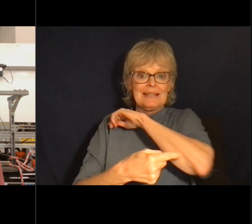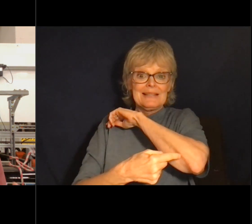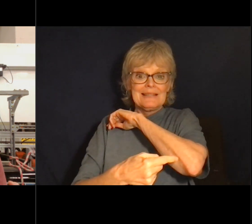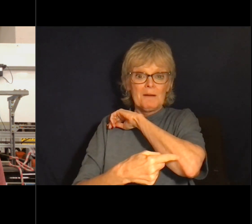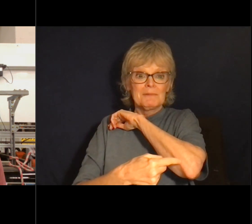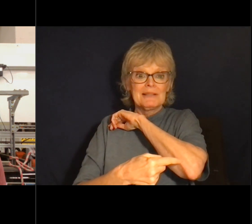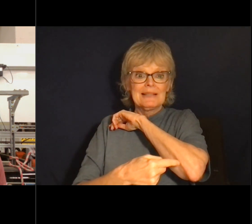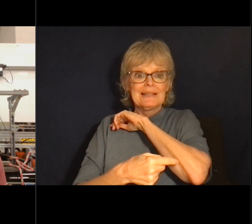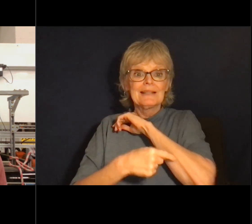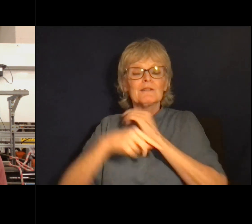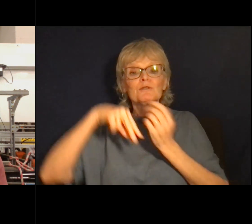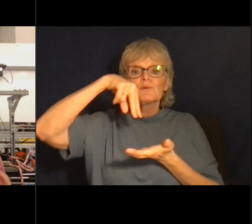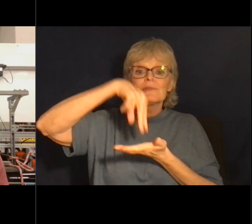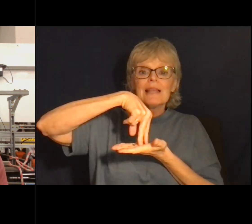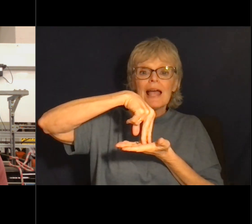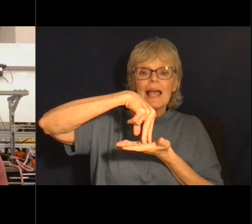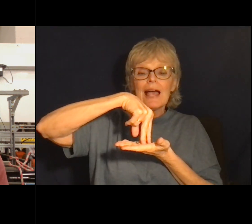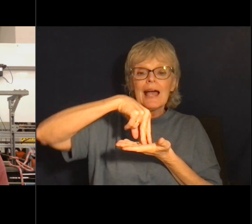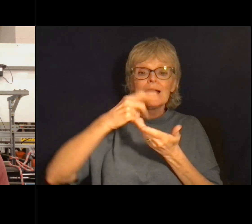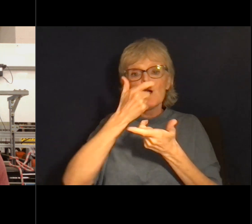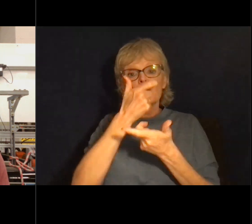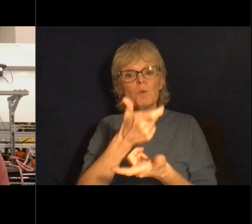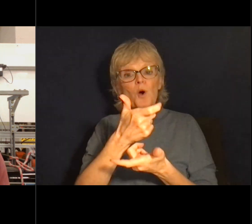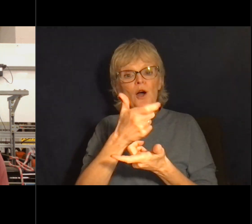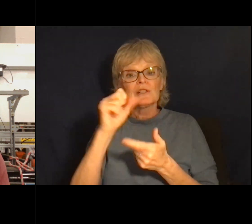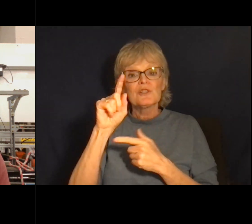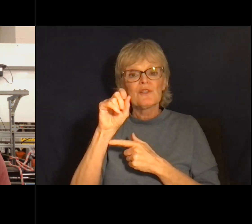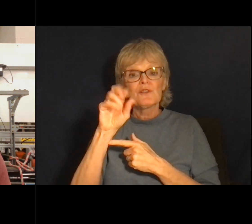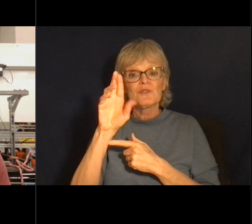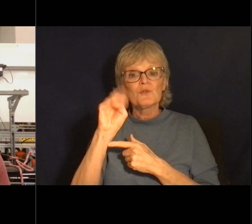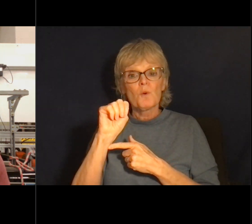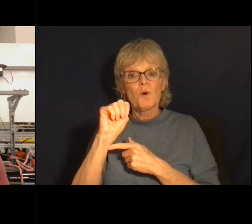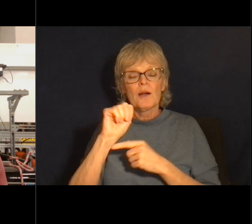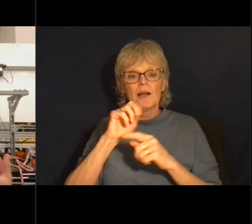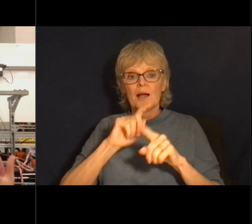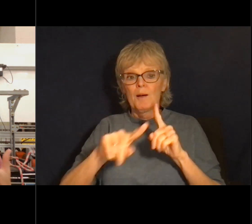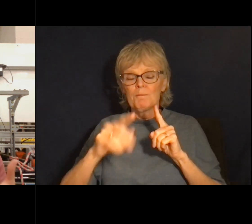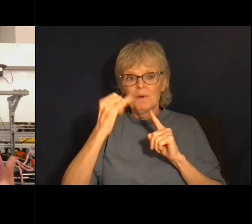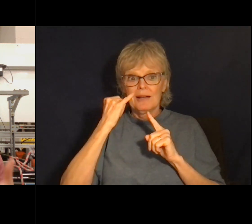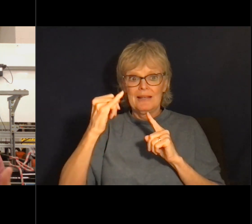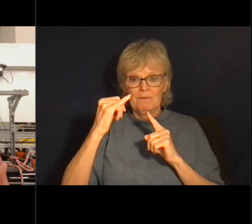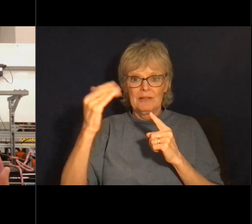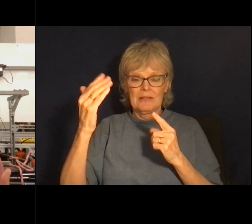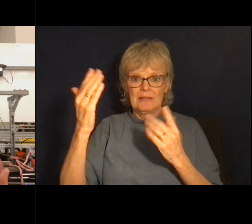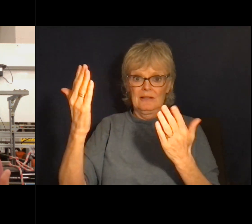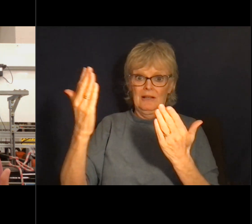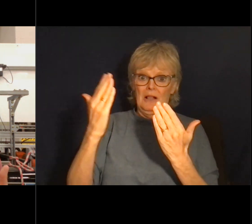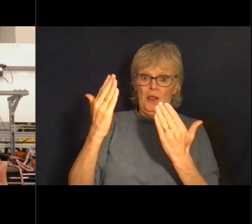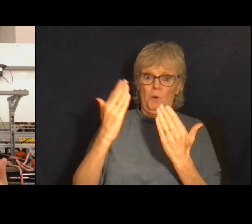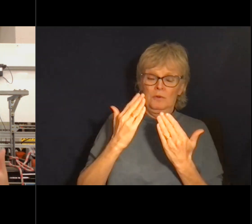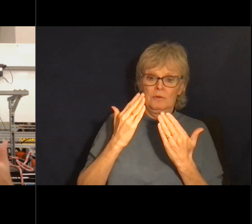stand on your front porch, and kind of watch the storm roll in, when it starts getting close enough that, you know, you might be in danger of having, you know,